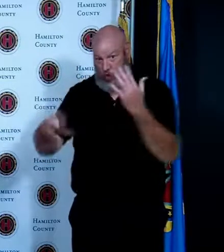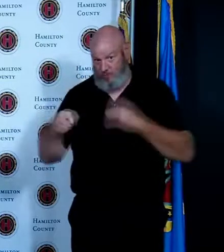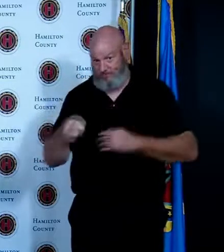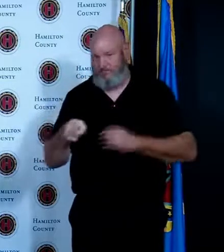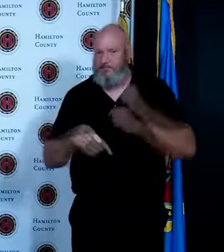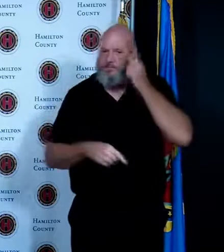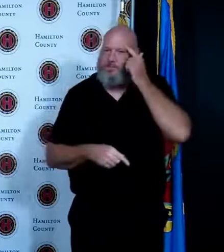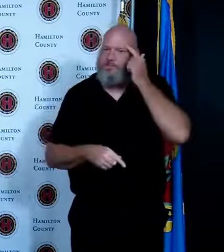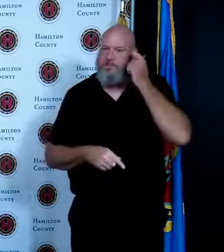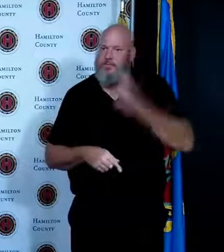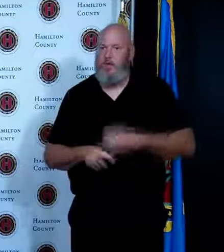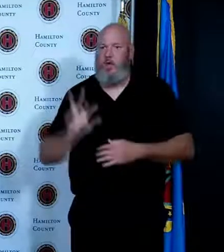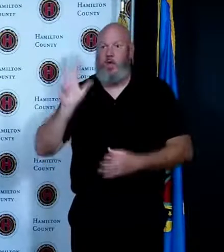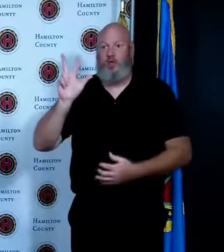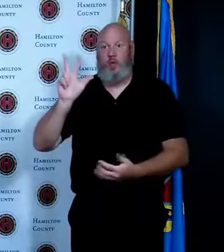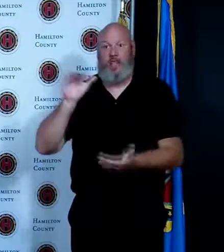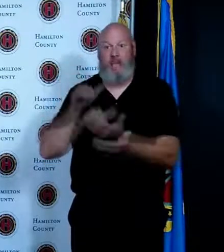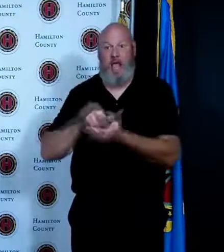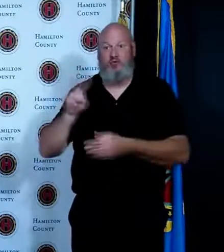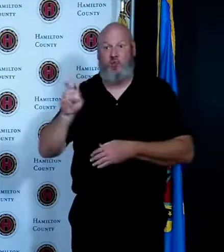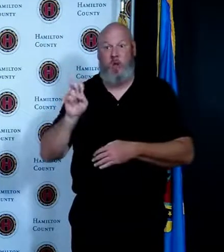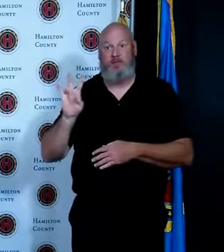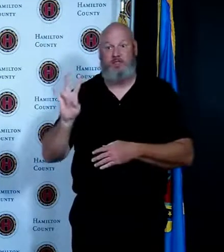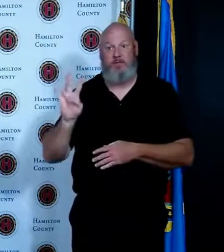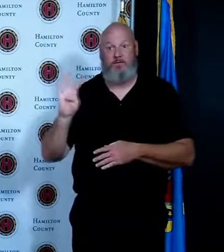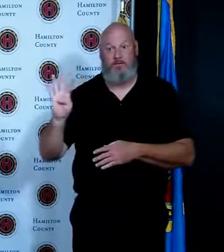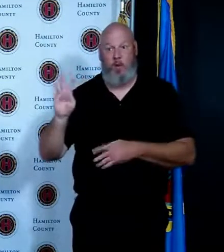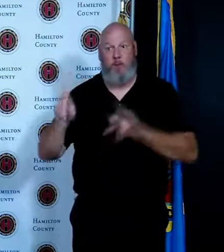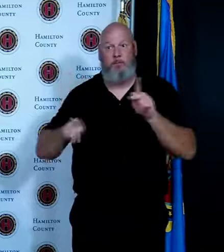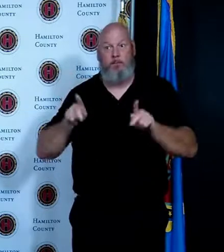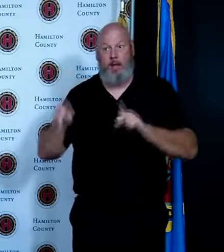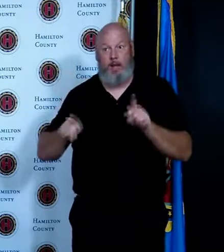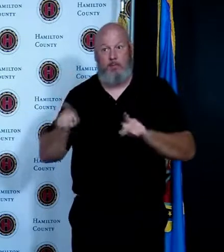3,274 cases of which we know that 1,033 have